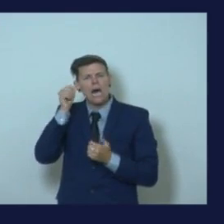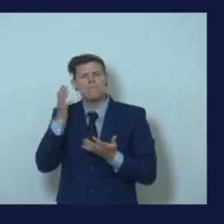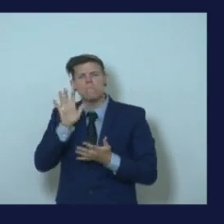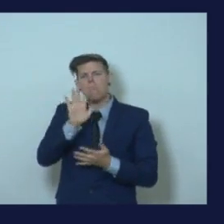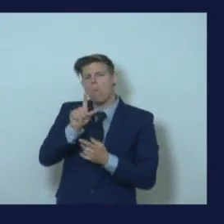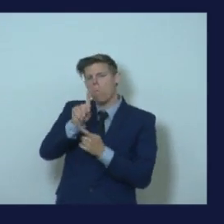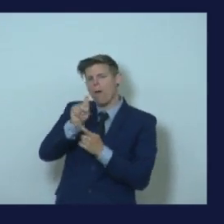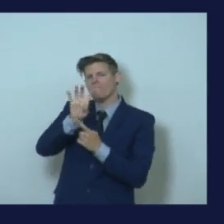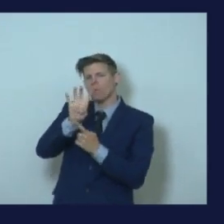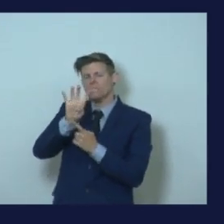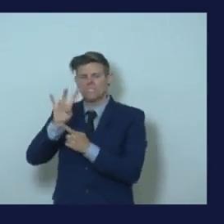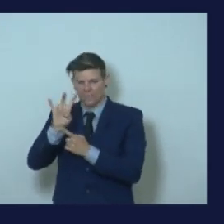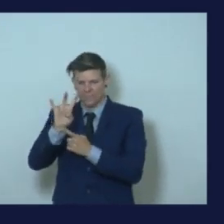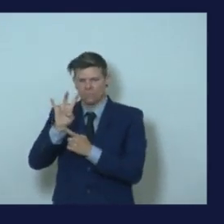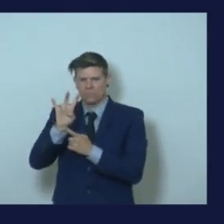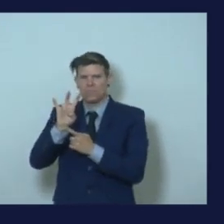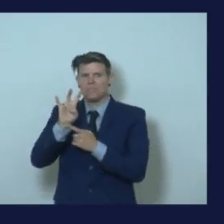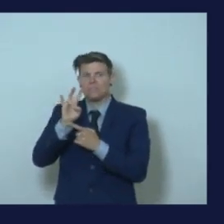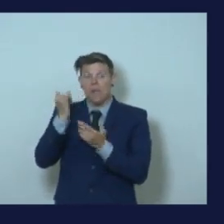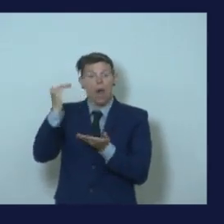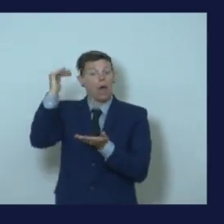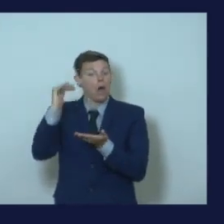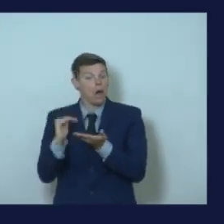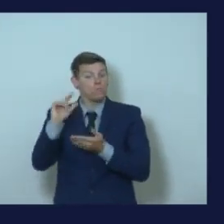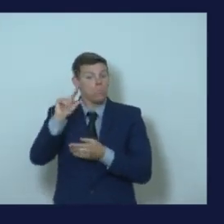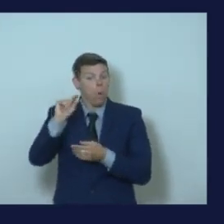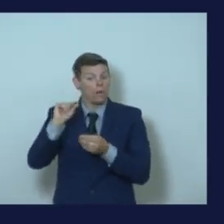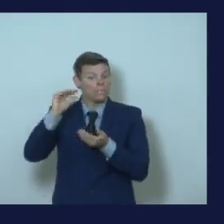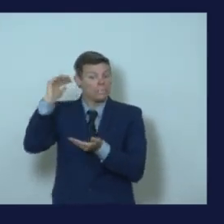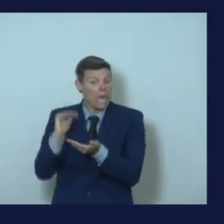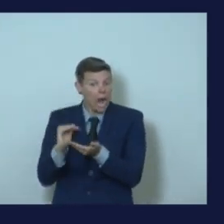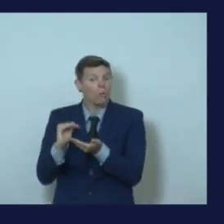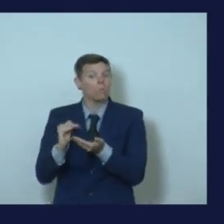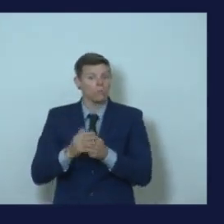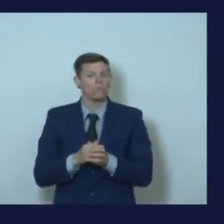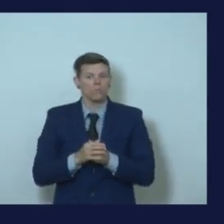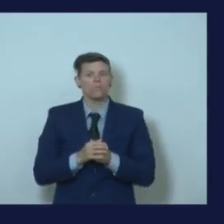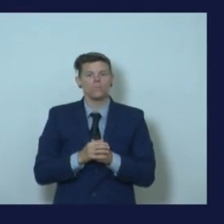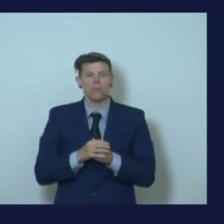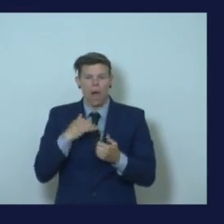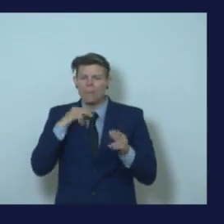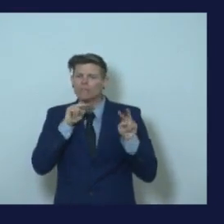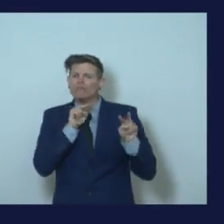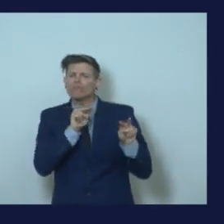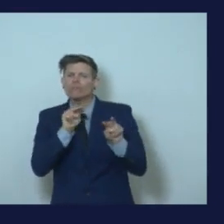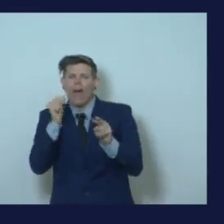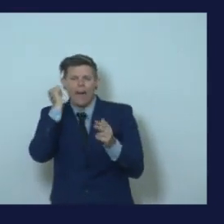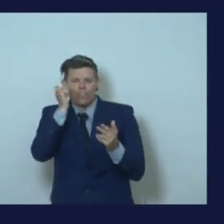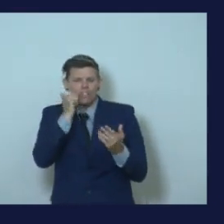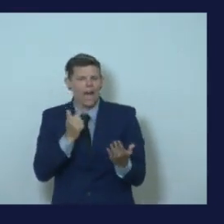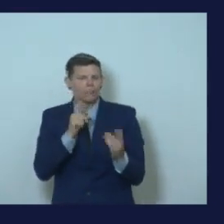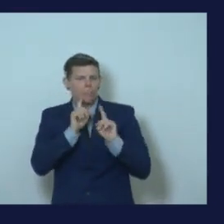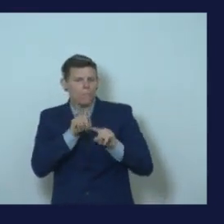WE HAVE A HUNDRED AND TWENTY-ONE NEW CASES TODAY NOW THAT’S DOWN FROM YESTERDAY ABOUT A HUNDRED A HUNDRED AND FORTY-SEVEN.